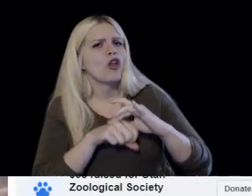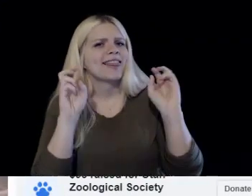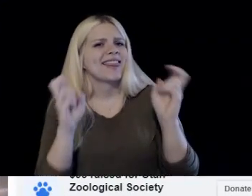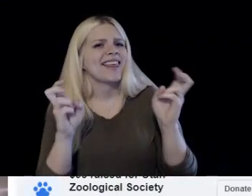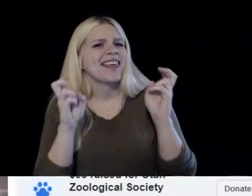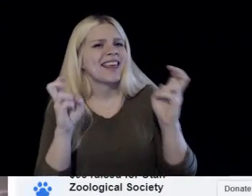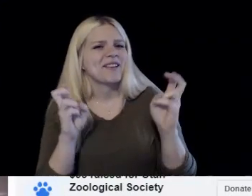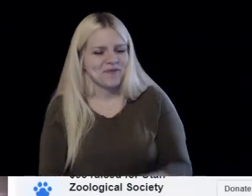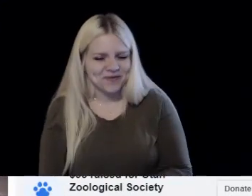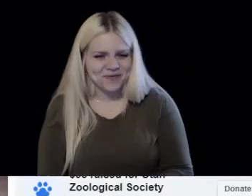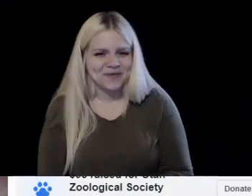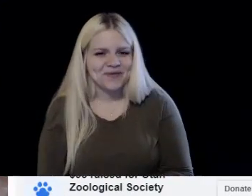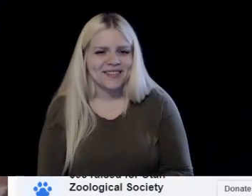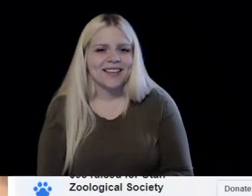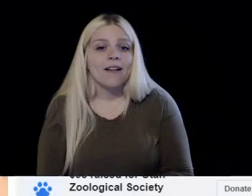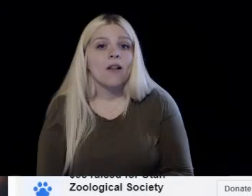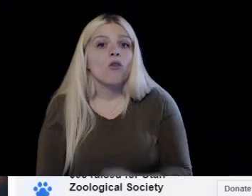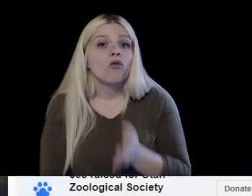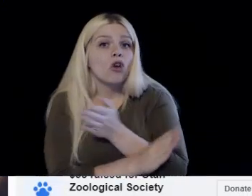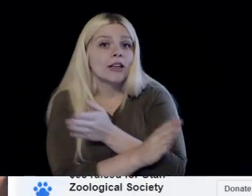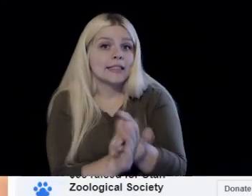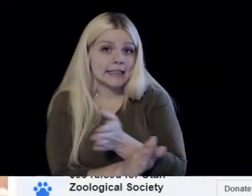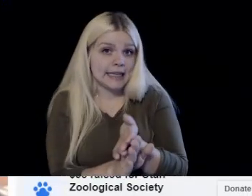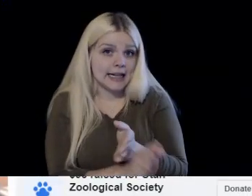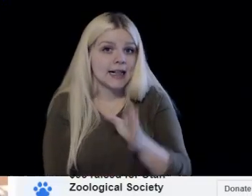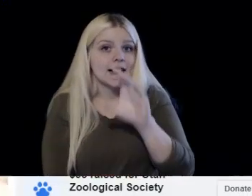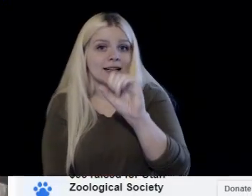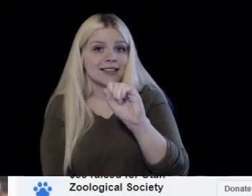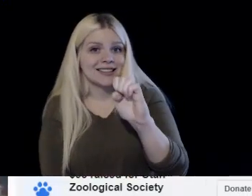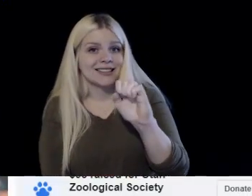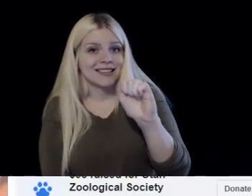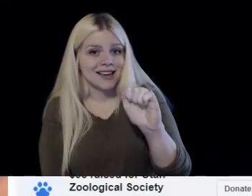So um, the seals and sea lions- they eat fish. The fish live in the ocean which is very salty-